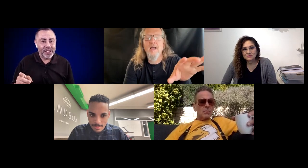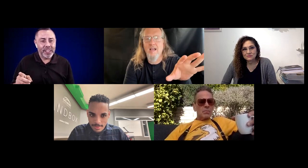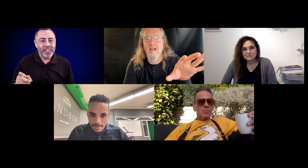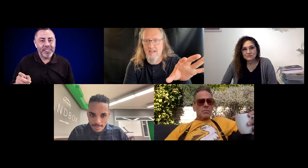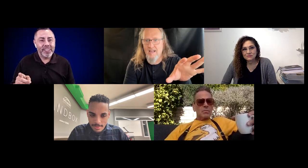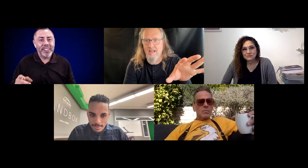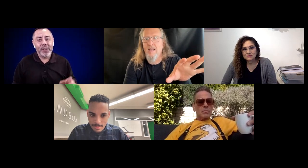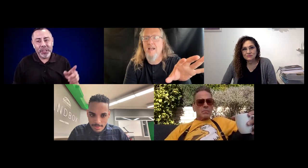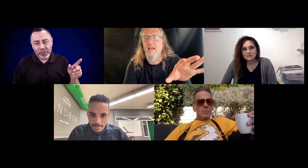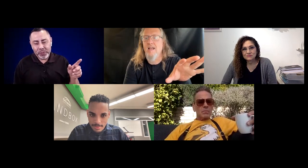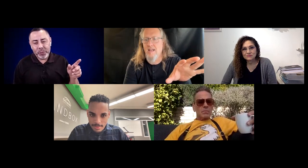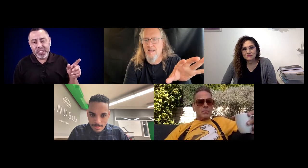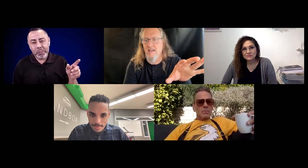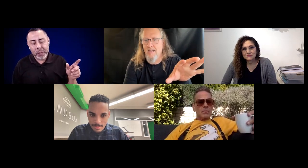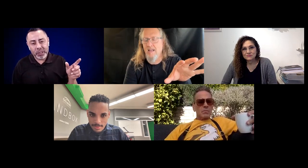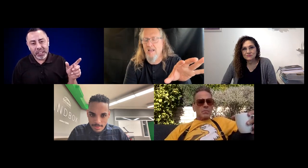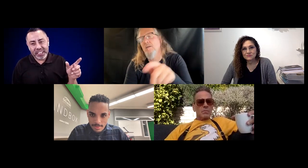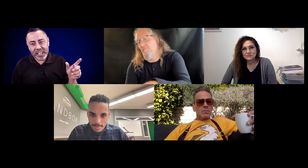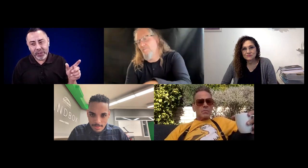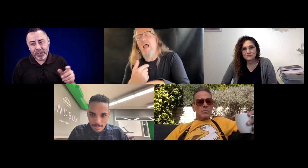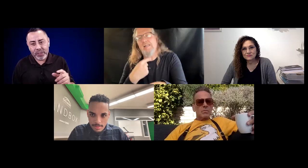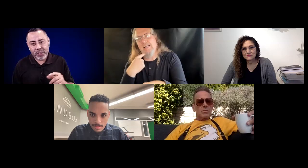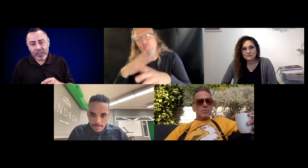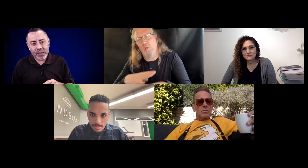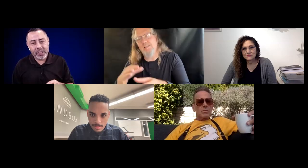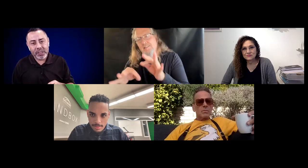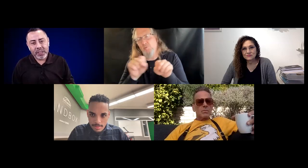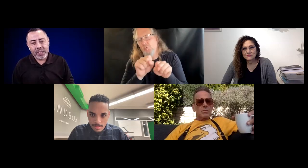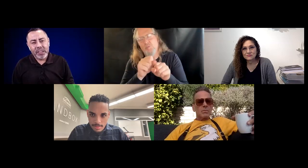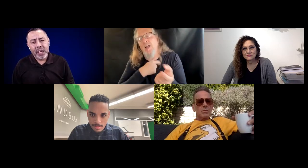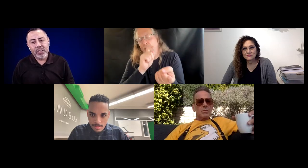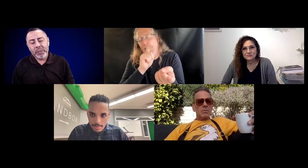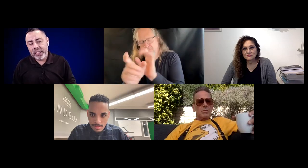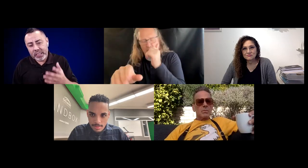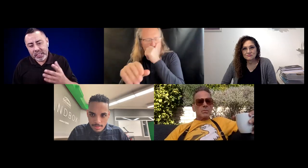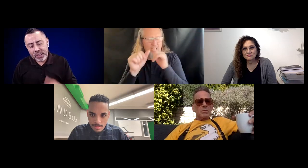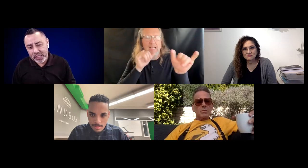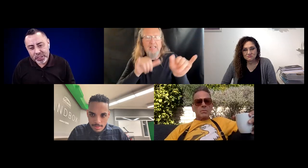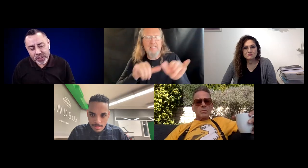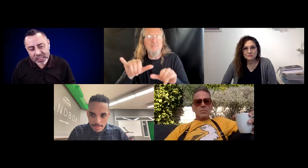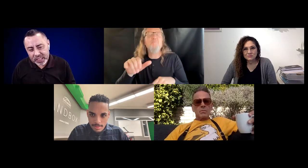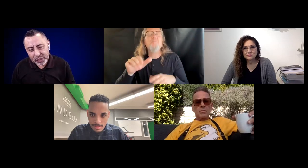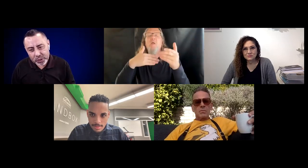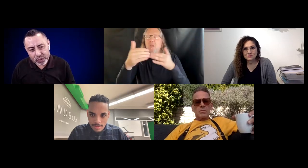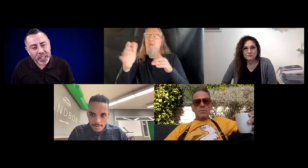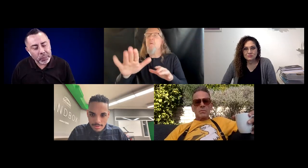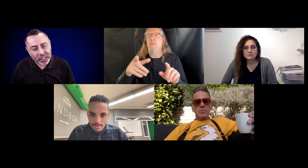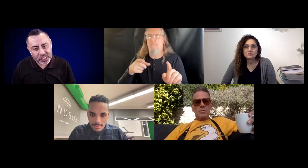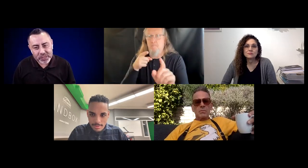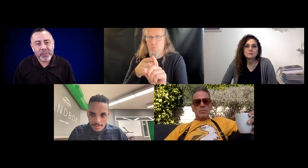There we go, we see it populating now. Oh, my goodness! This one says, dress instead of shoes. My apologies.